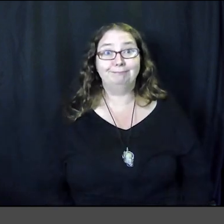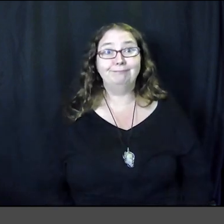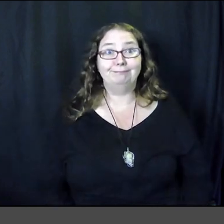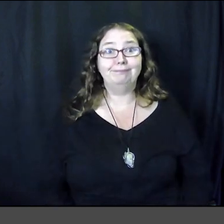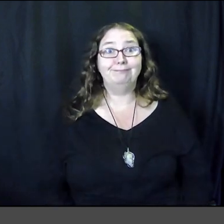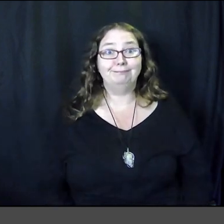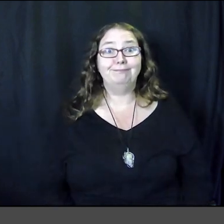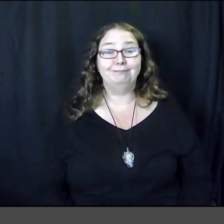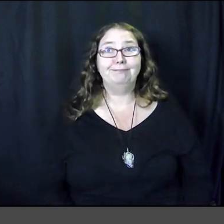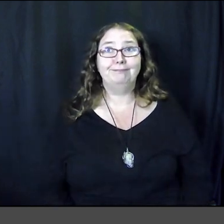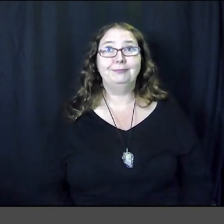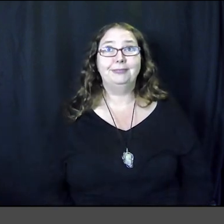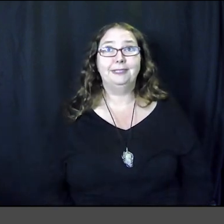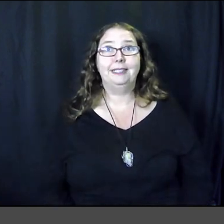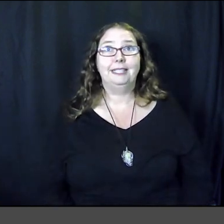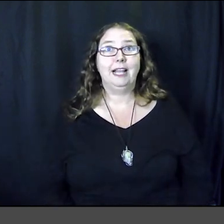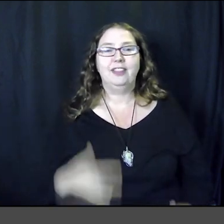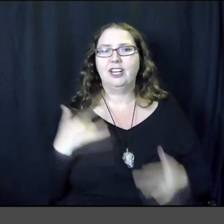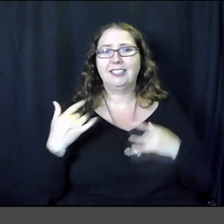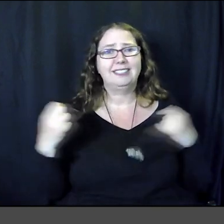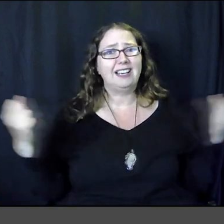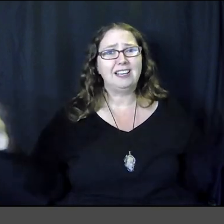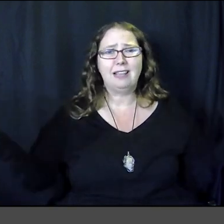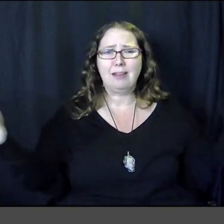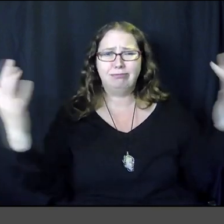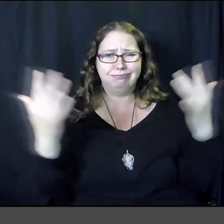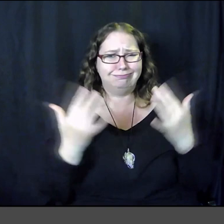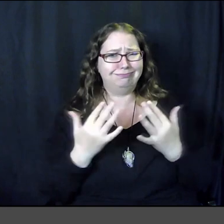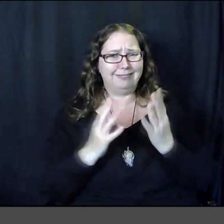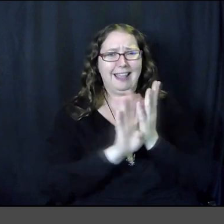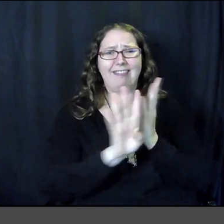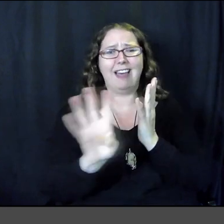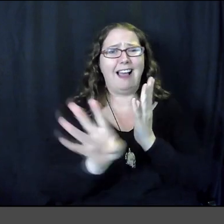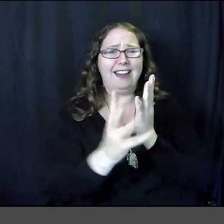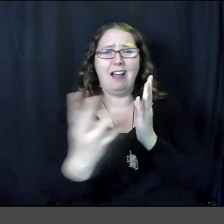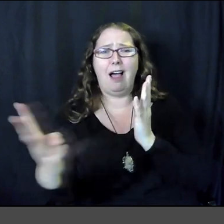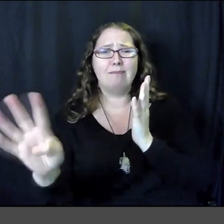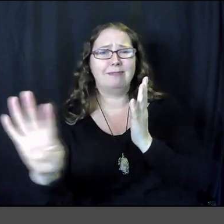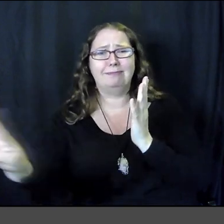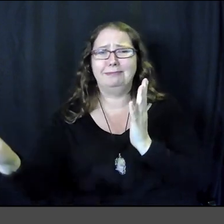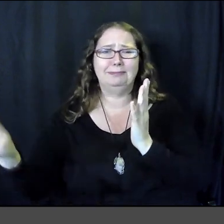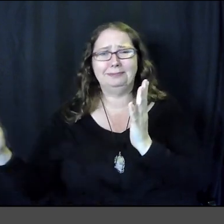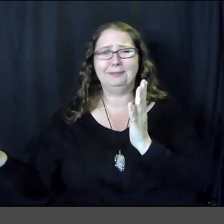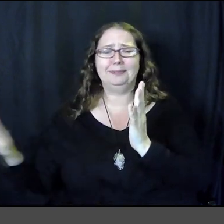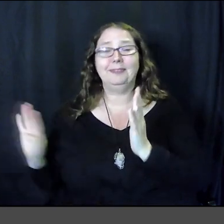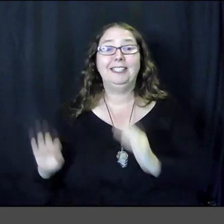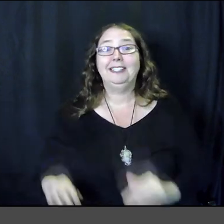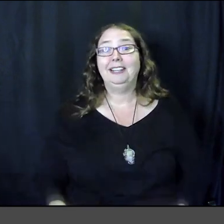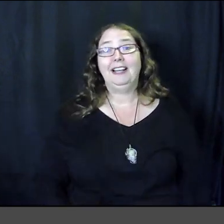THEY LINE UP ALL ACROSS THE BUILDING AND SAY JUAN FELIPE ARE YOU GOING, ARE YOU GOING TO TALK ABOUT CLIMATE CHANGE? OKAY.